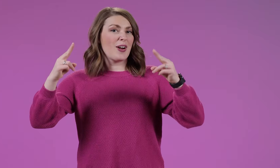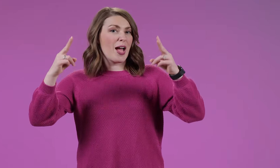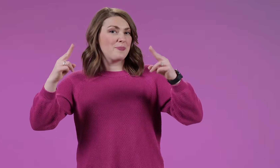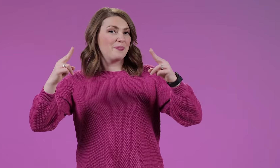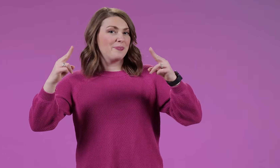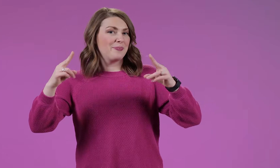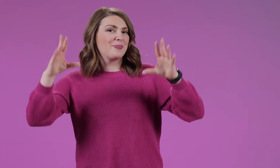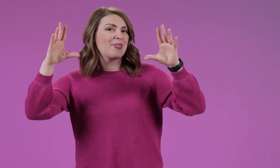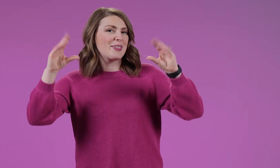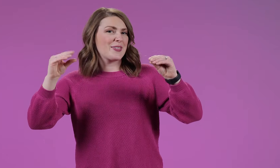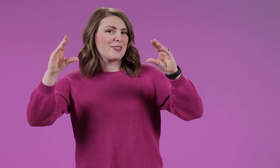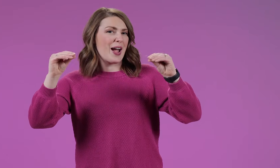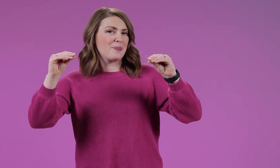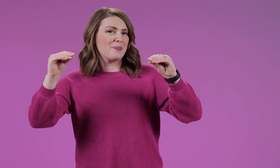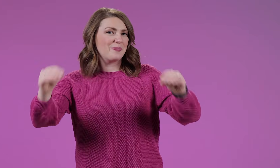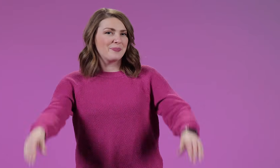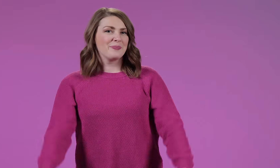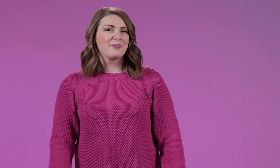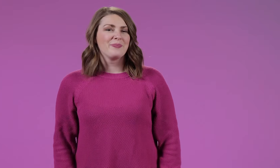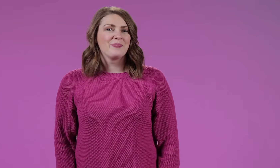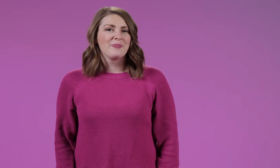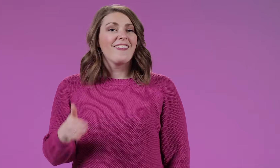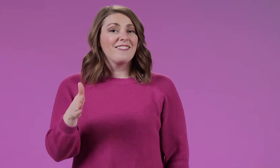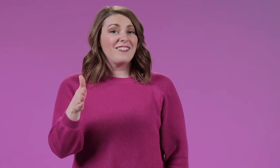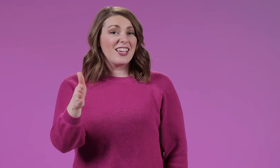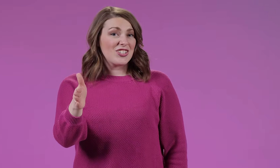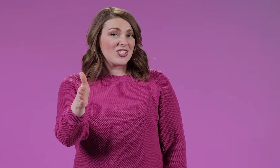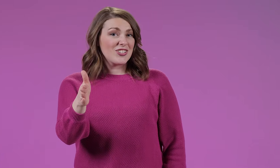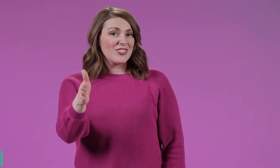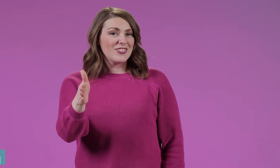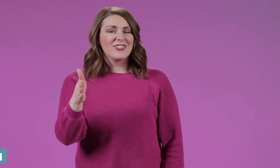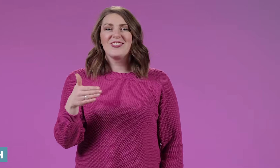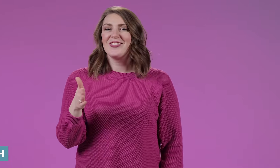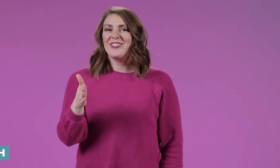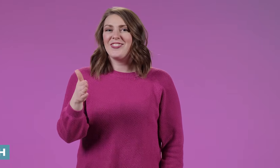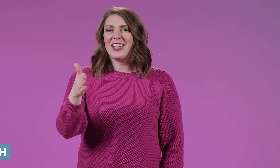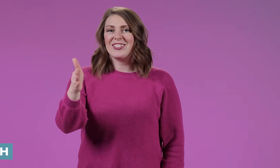CRAB CRAB FISH FISH